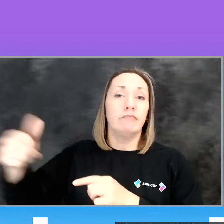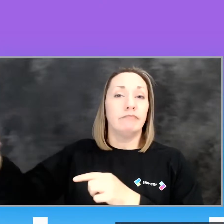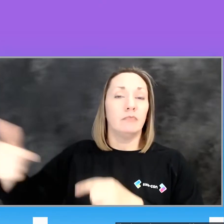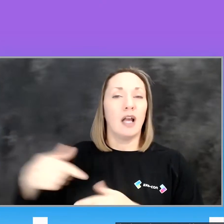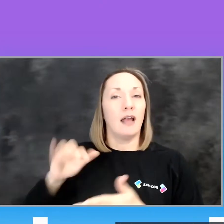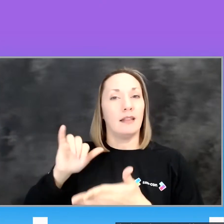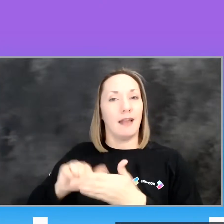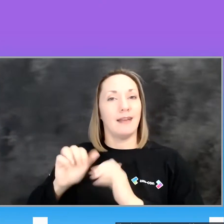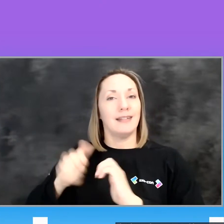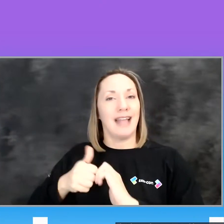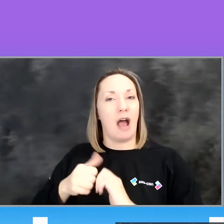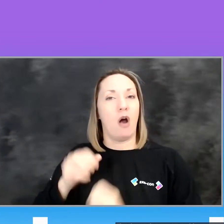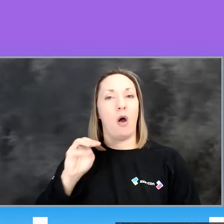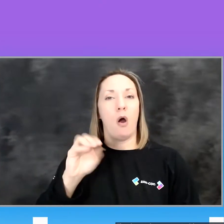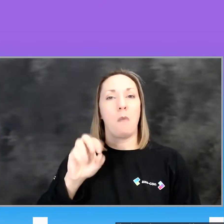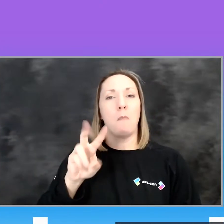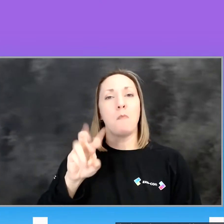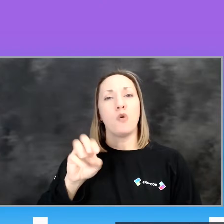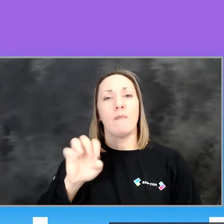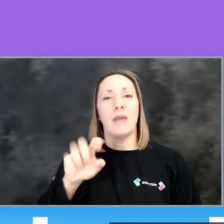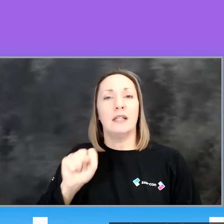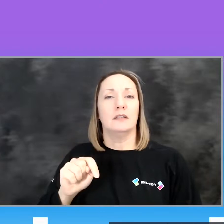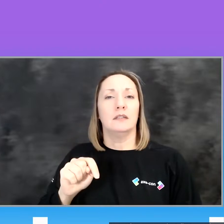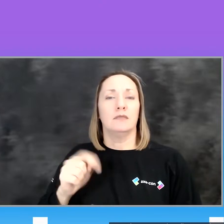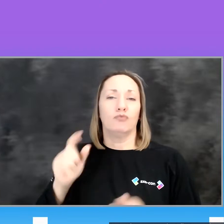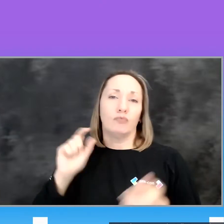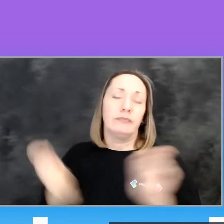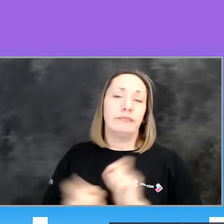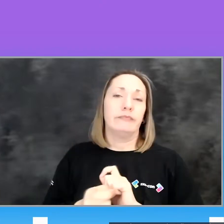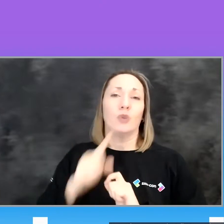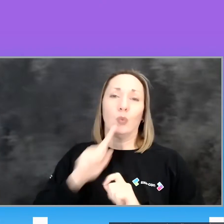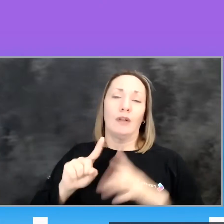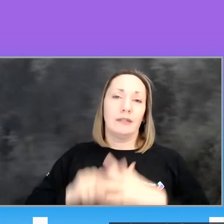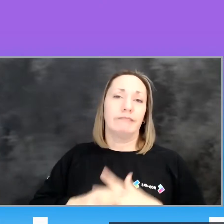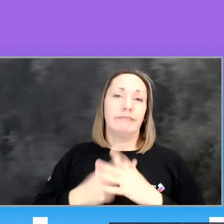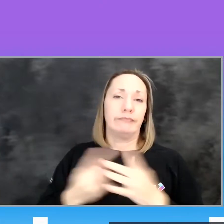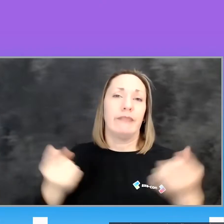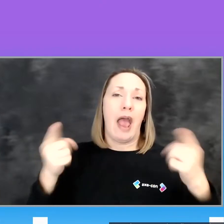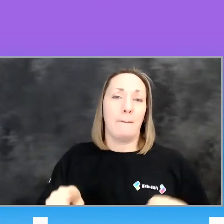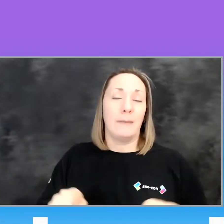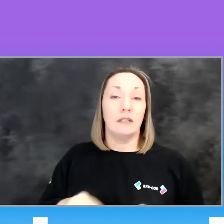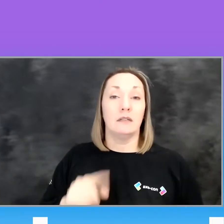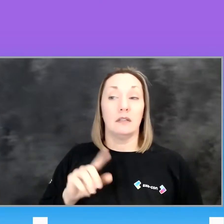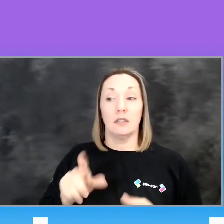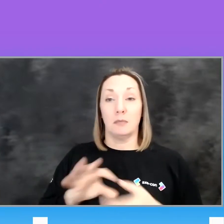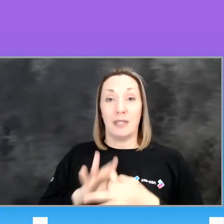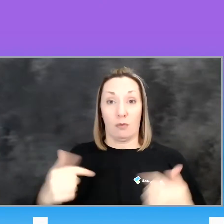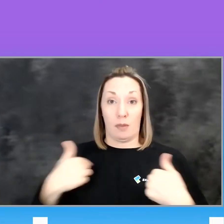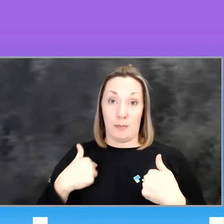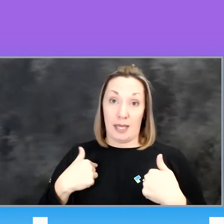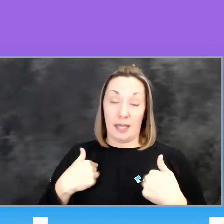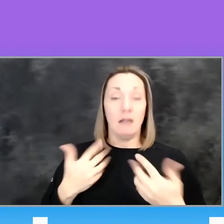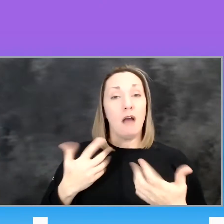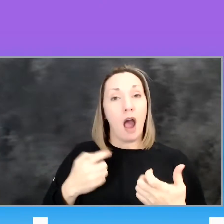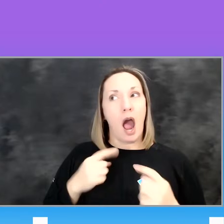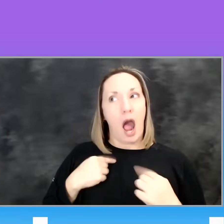are the way movements really, really started specifically